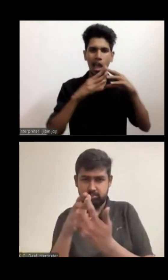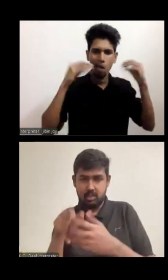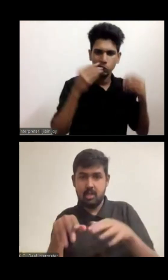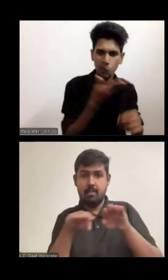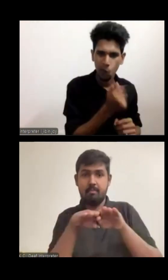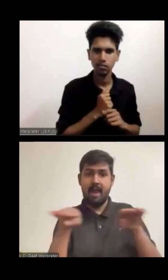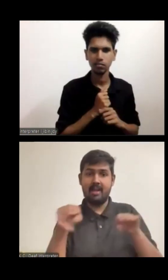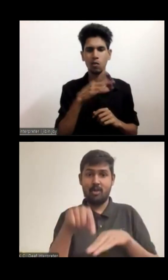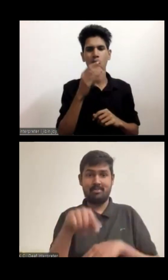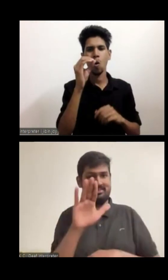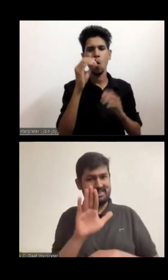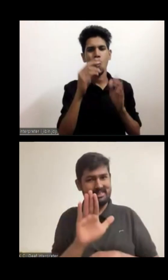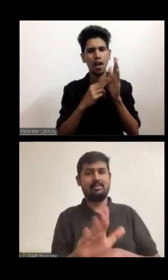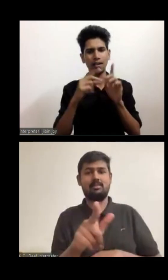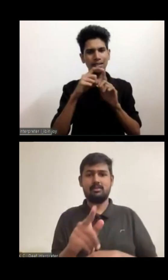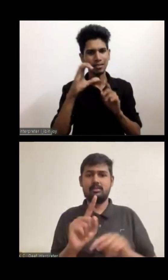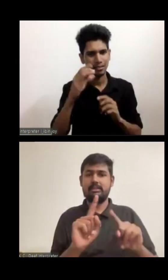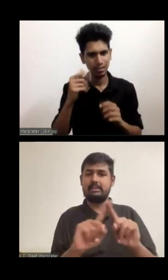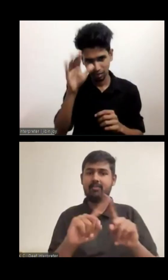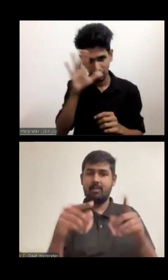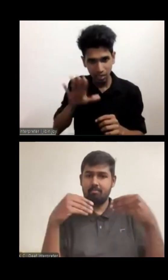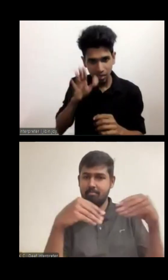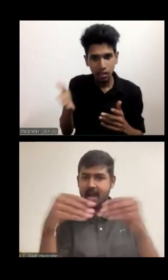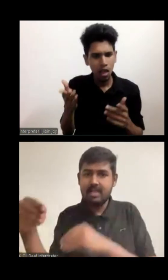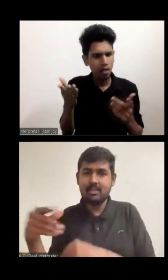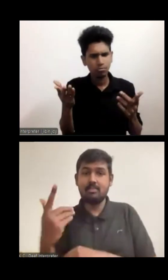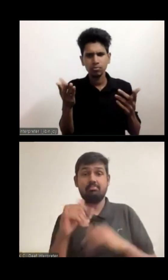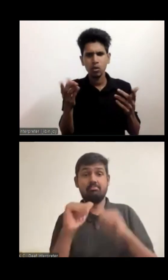So we are connecting with all of these platforms through API integration and make sure that